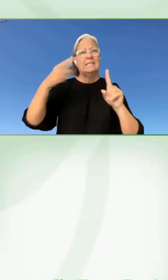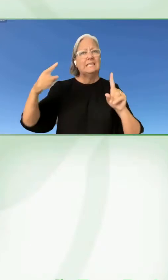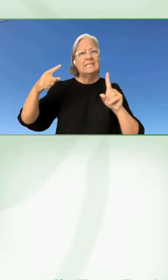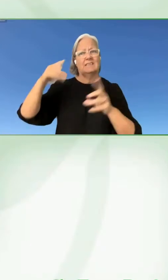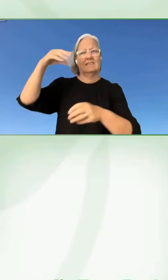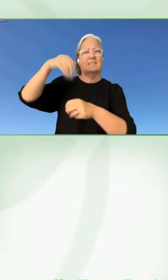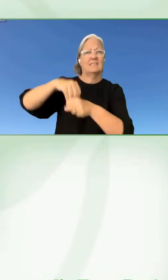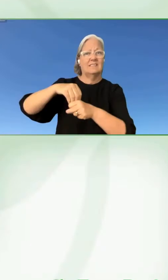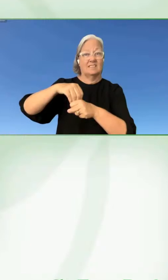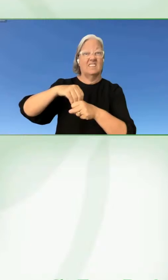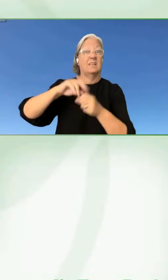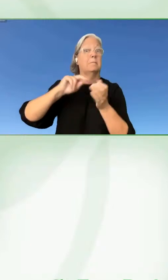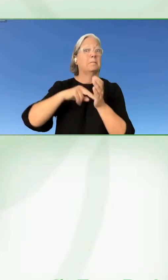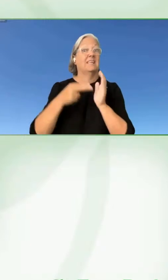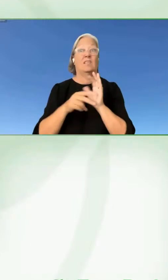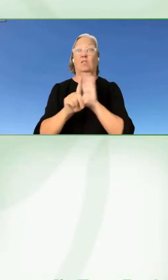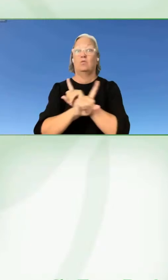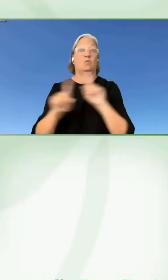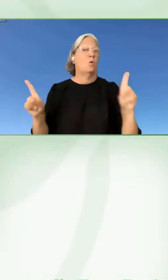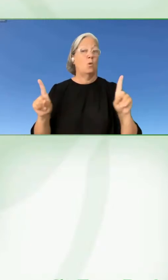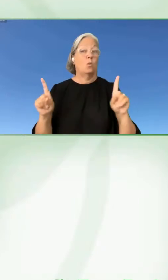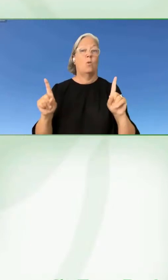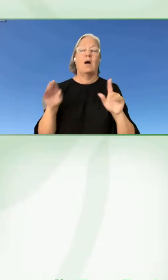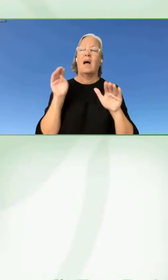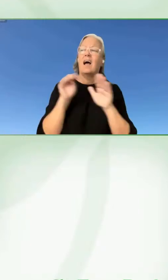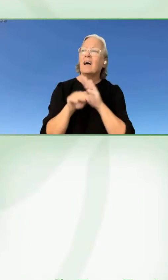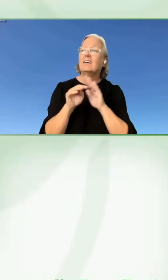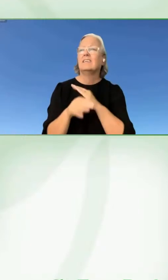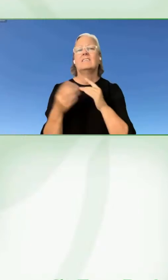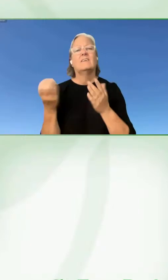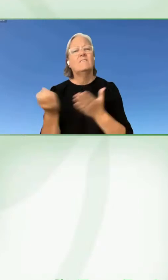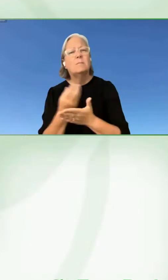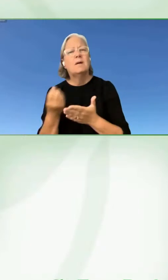the requirements of international security standards.